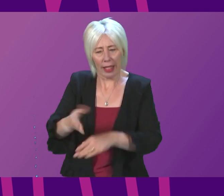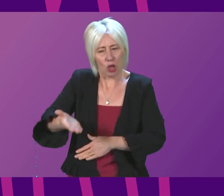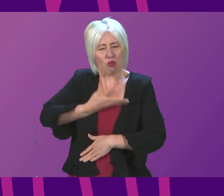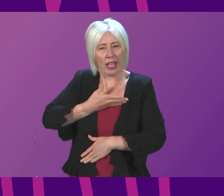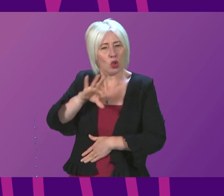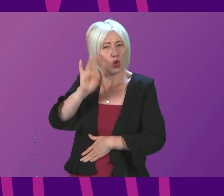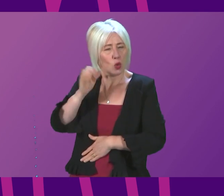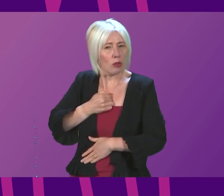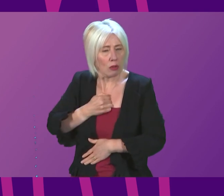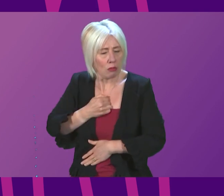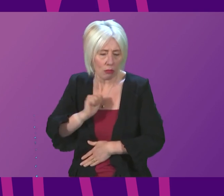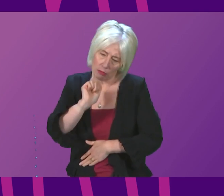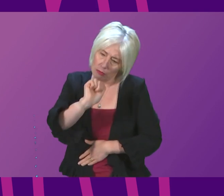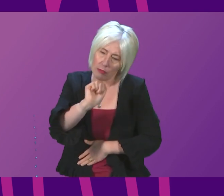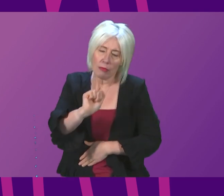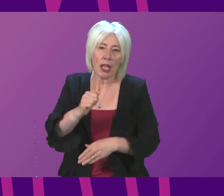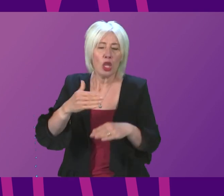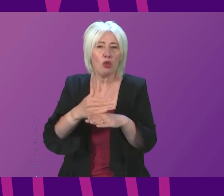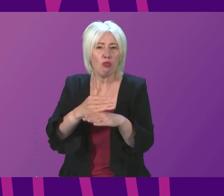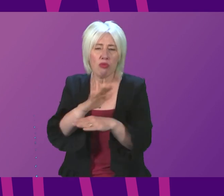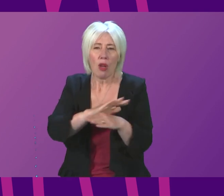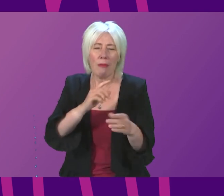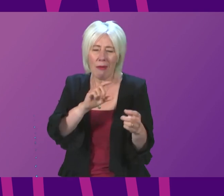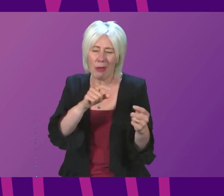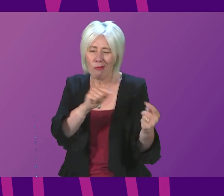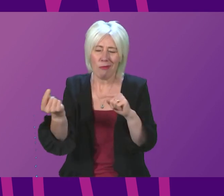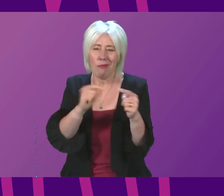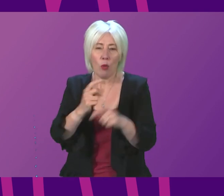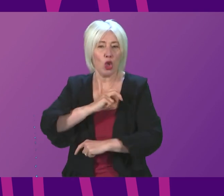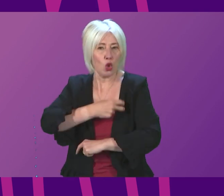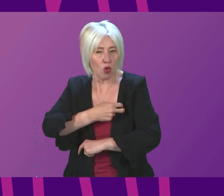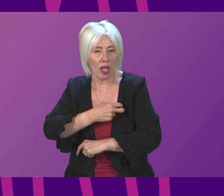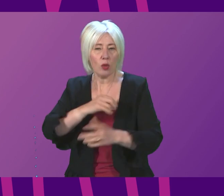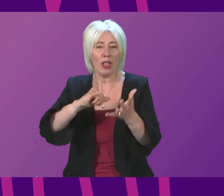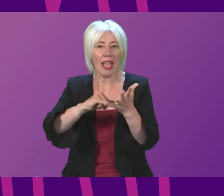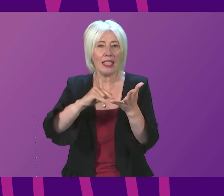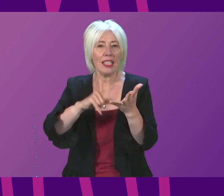His position has him at odds with the trade union movement and the Scottish Trades Union Congress.